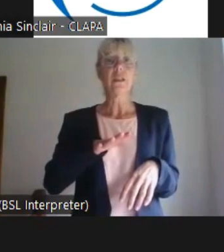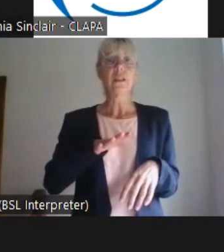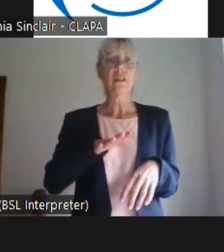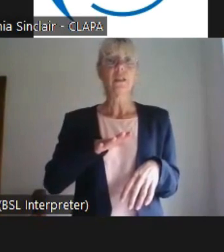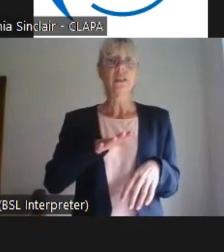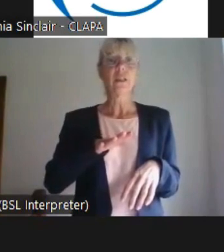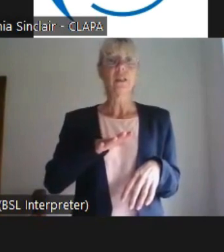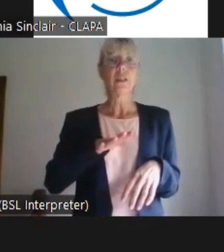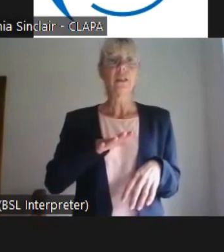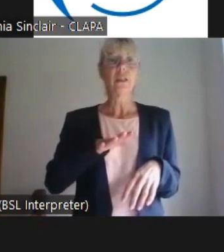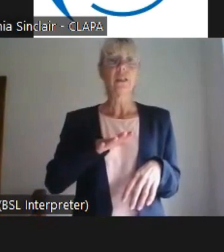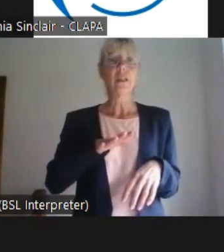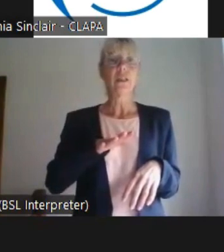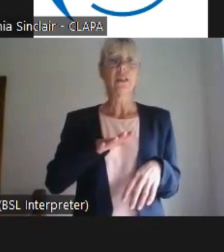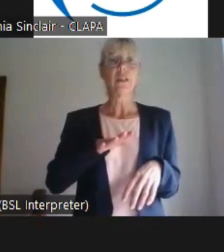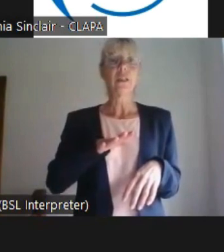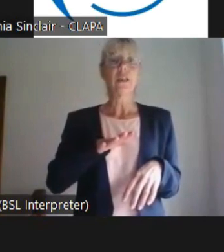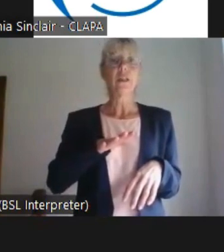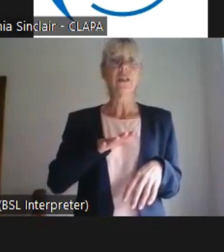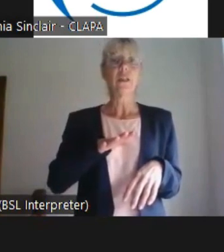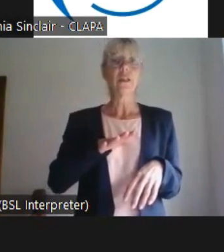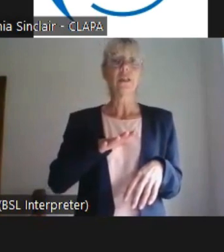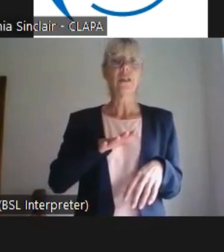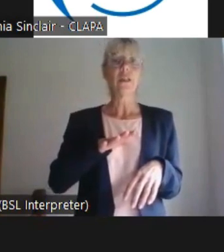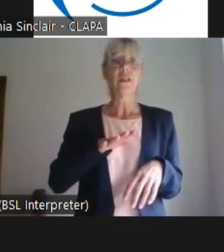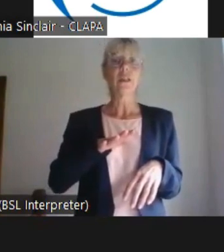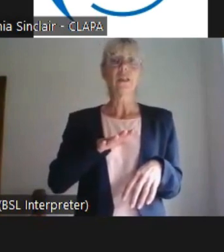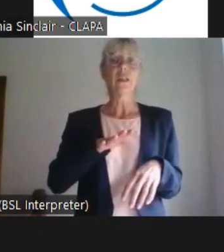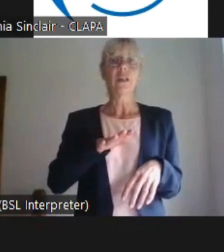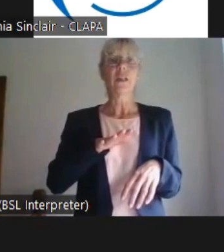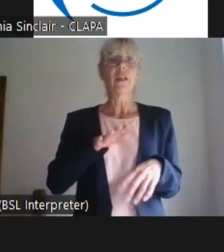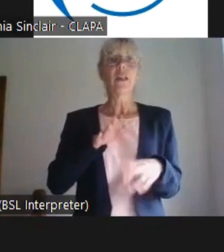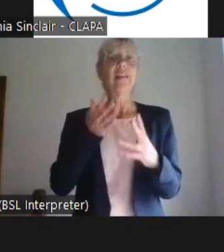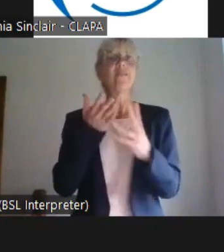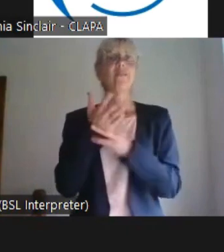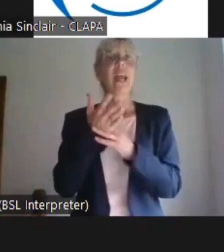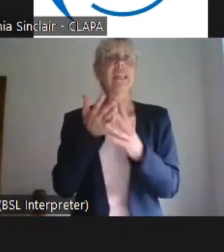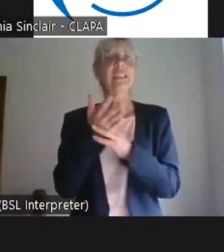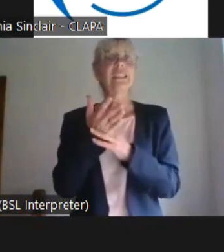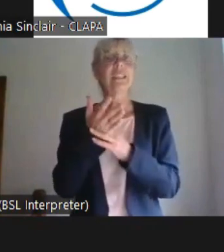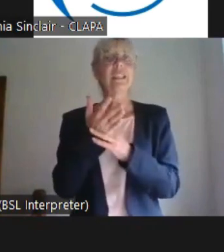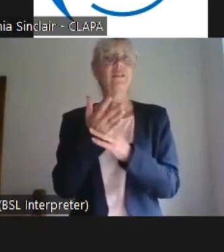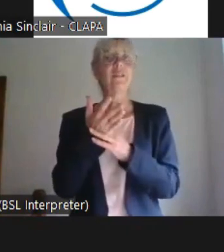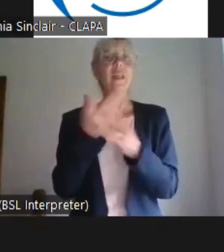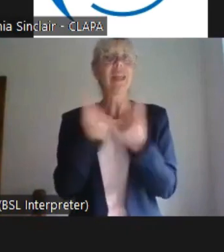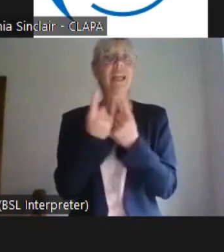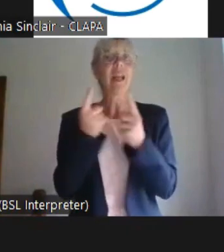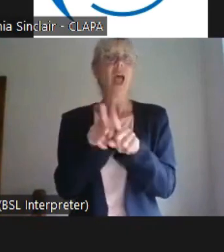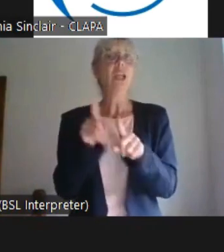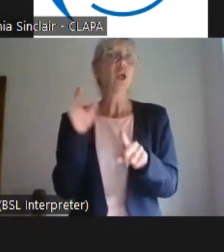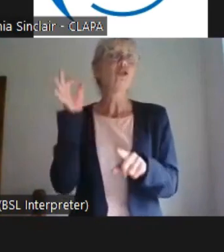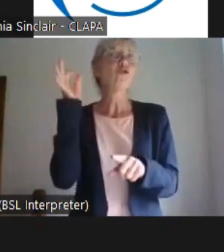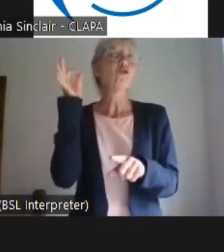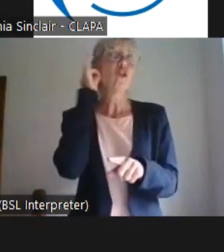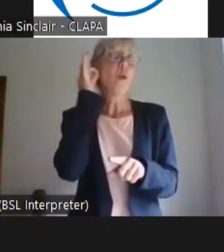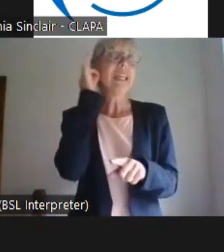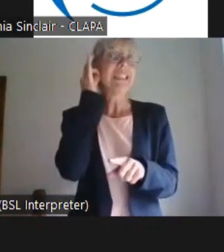is no need to do any invasive interventions such as grommets so the current practice is